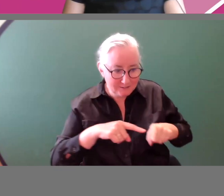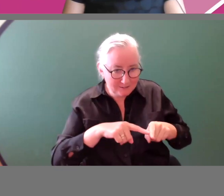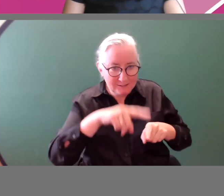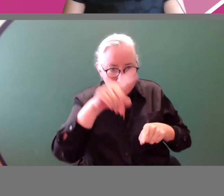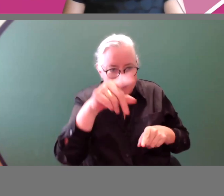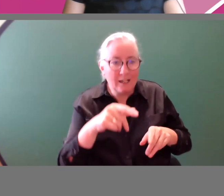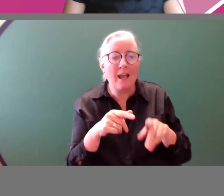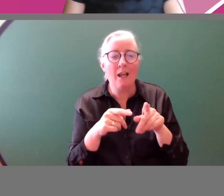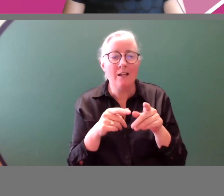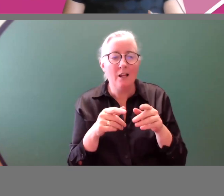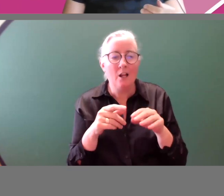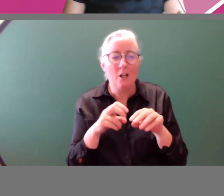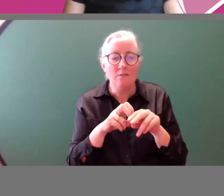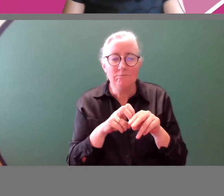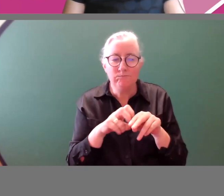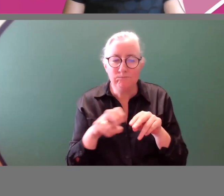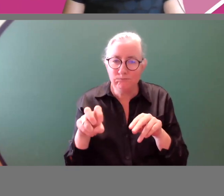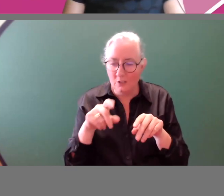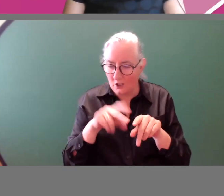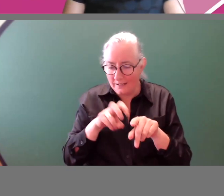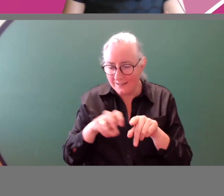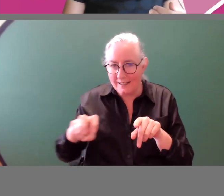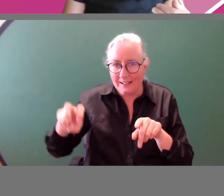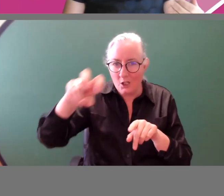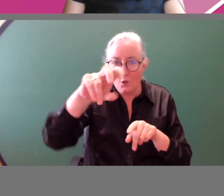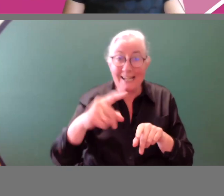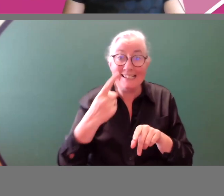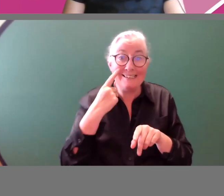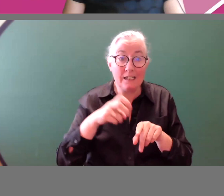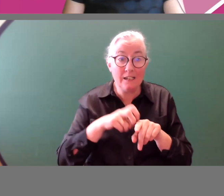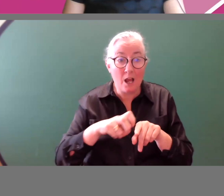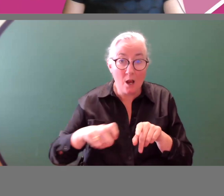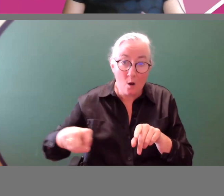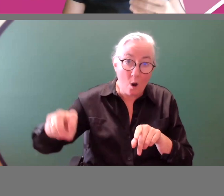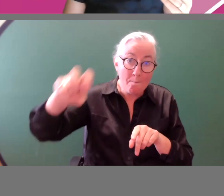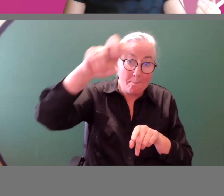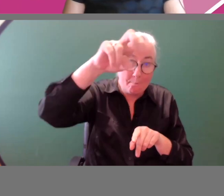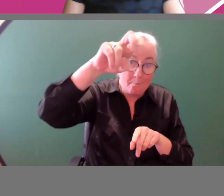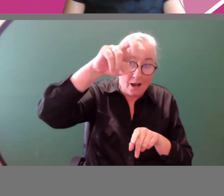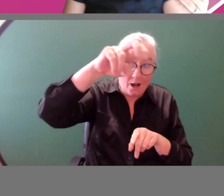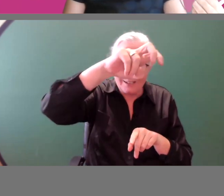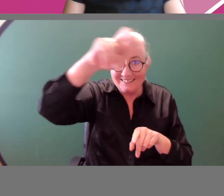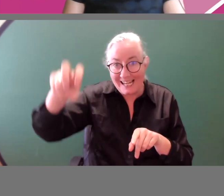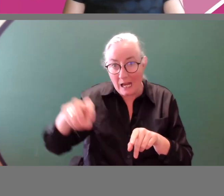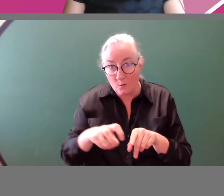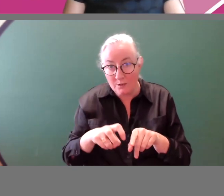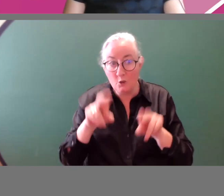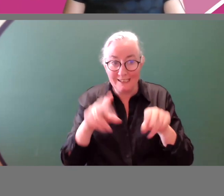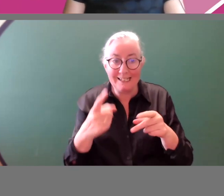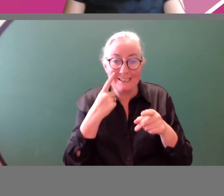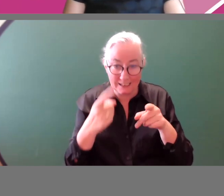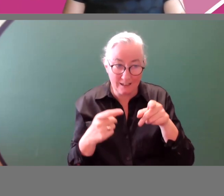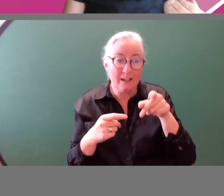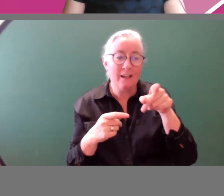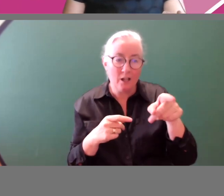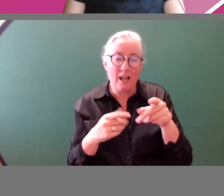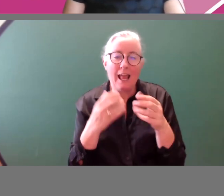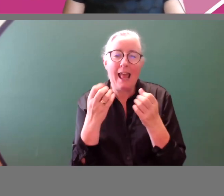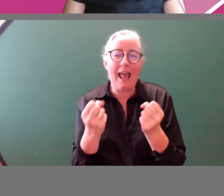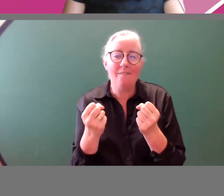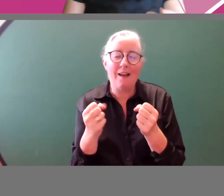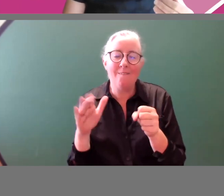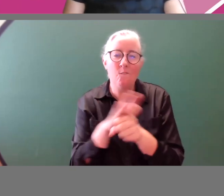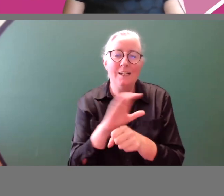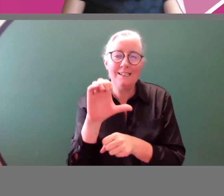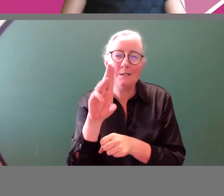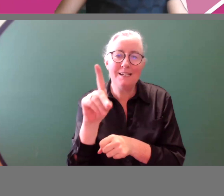both the riser and the tread. I know Nicola Ryan is doing a full CPD on stairs. So I am